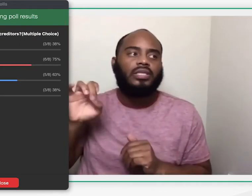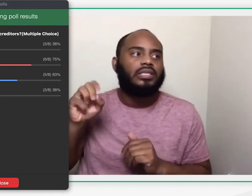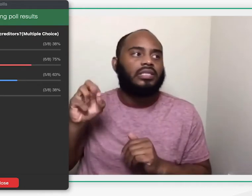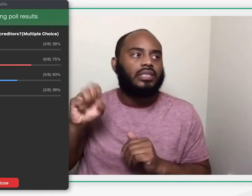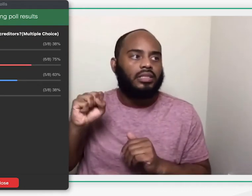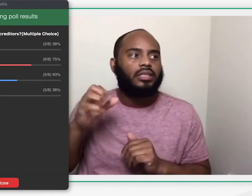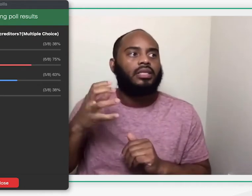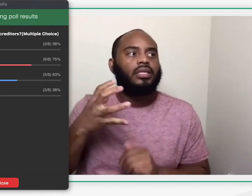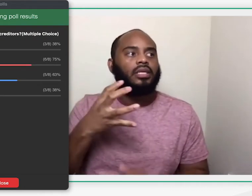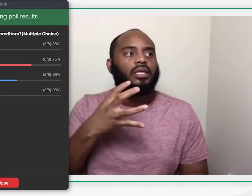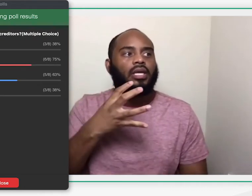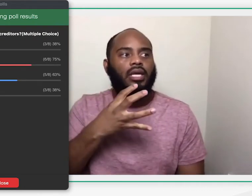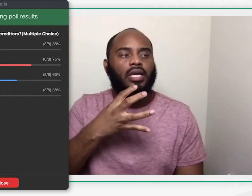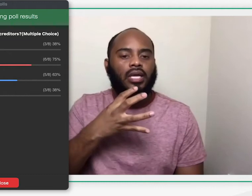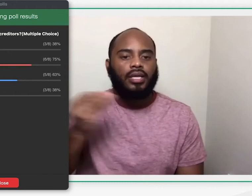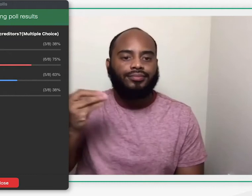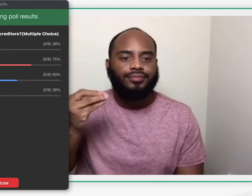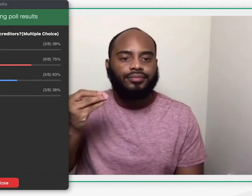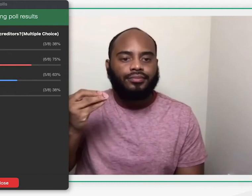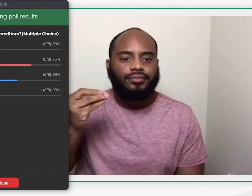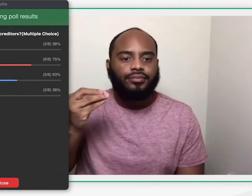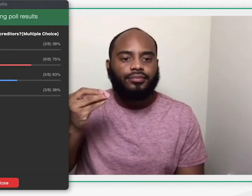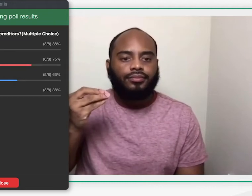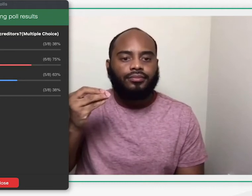All 4 of these bullet points is how you build trust with your creditors.